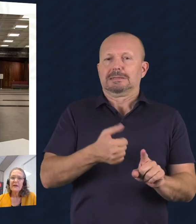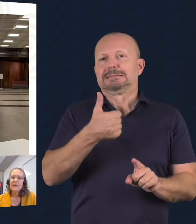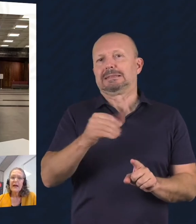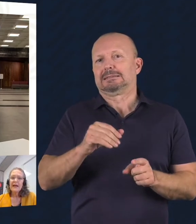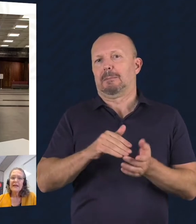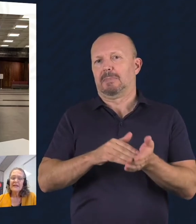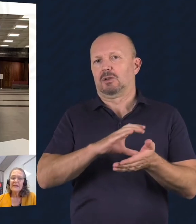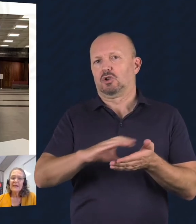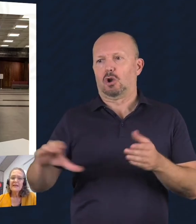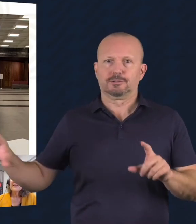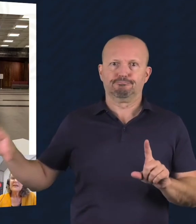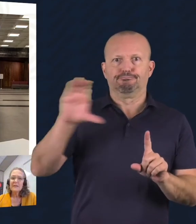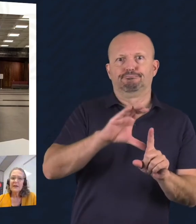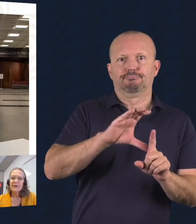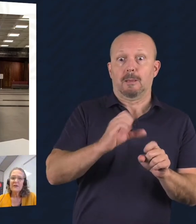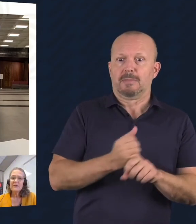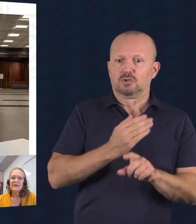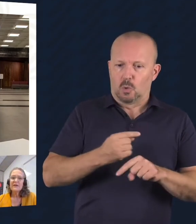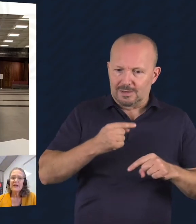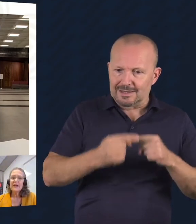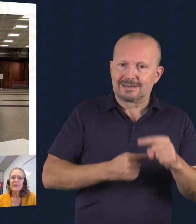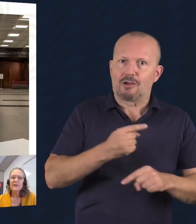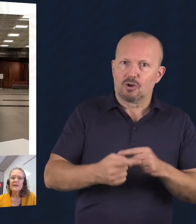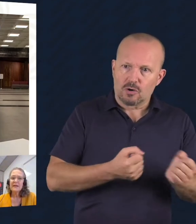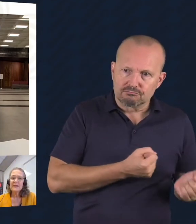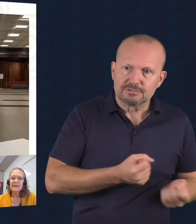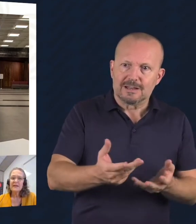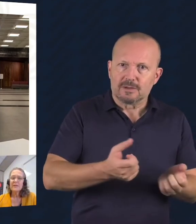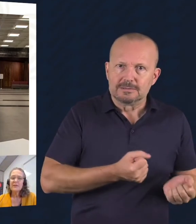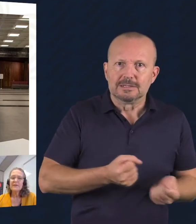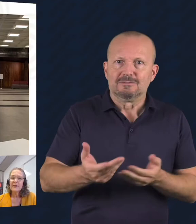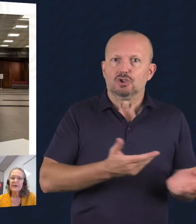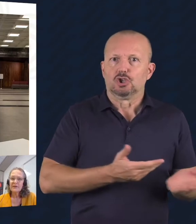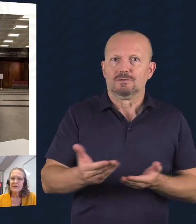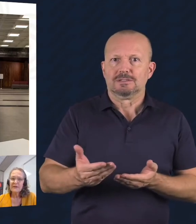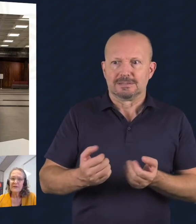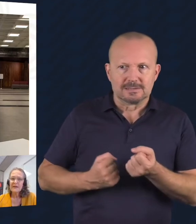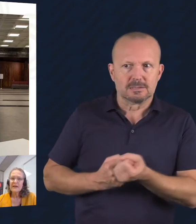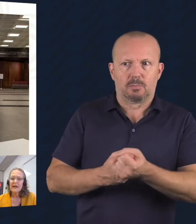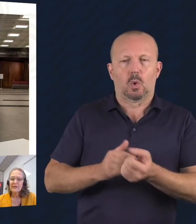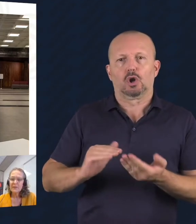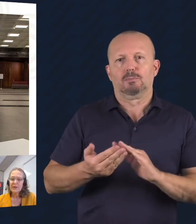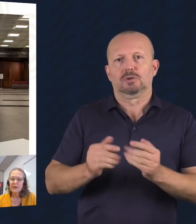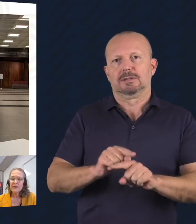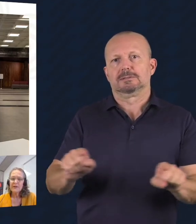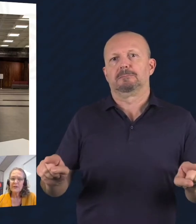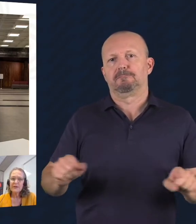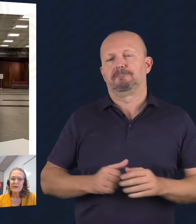were allocated nearly $60 million to enable the sector to keep delivering services and supporting communities.